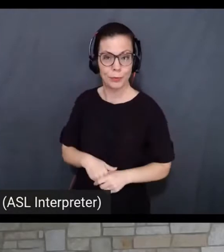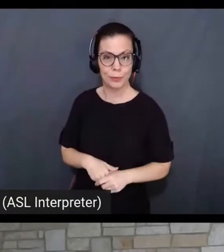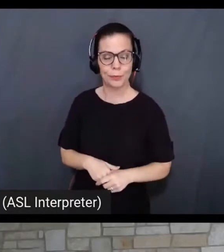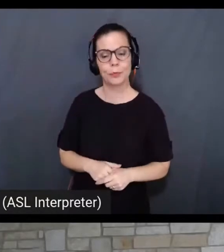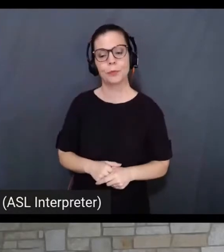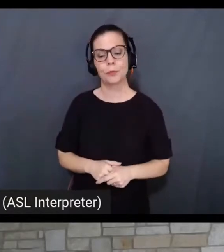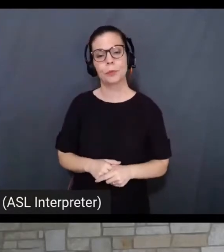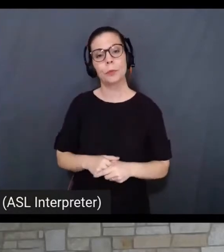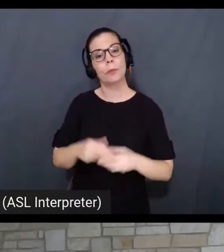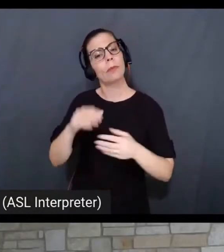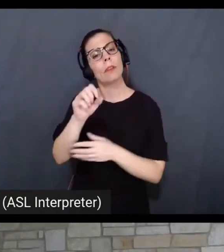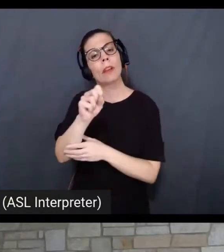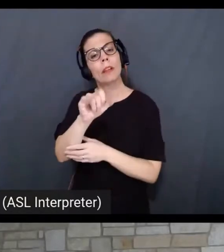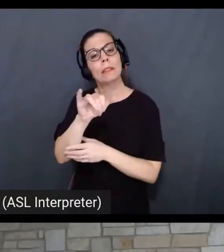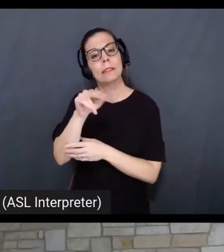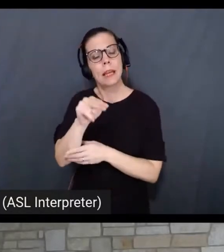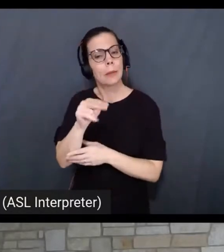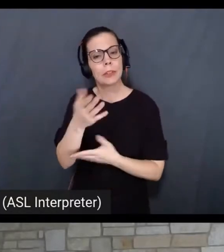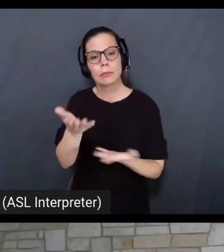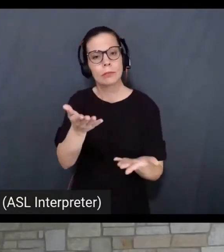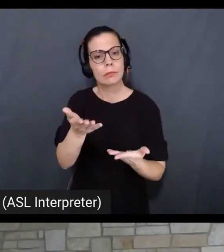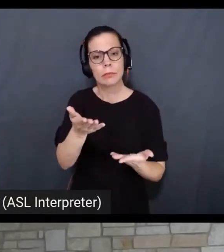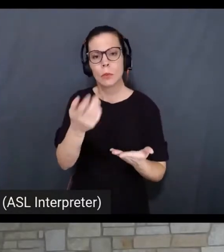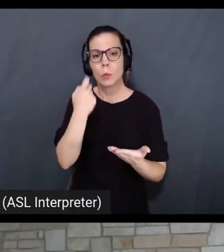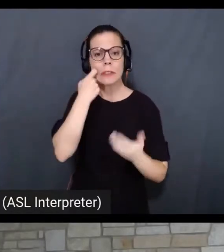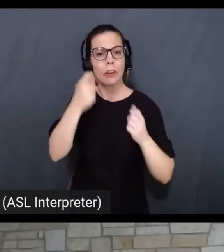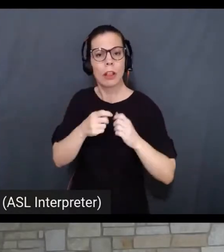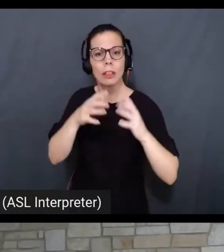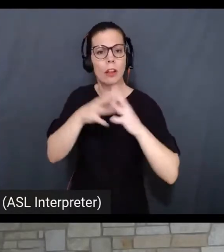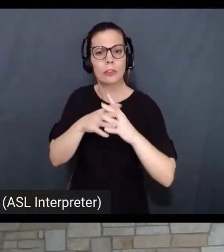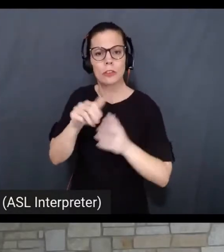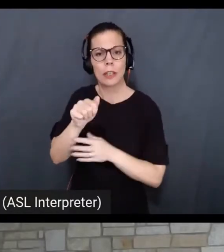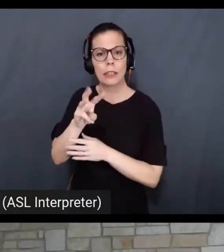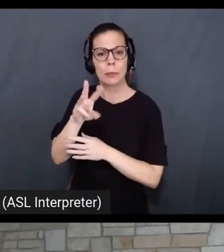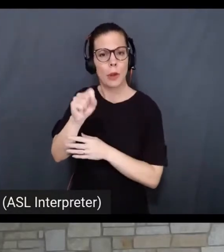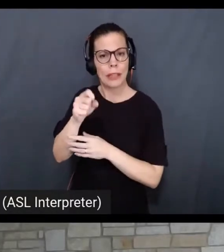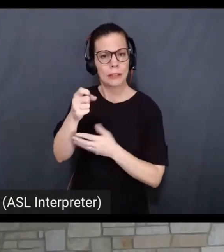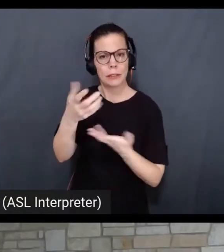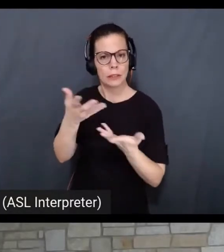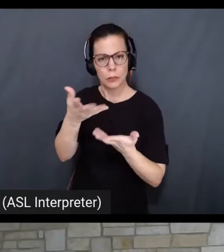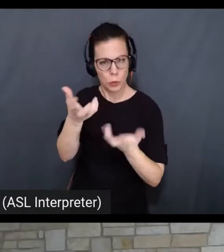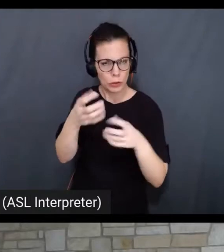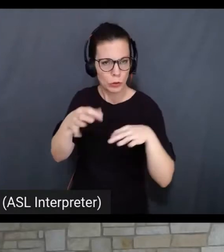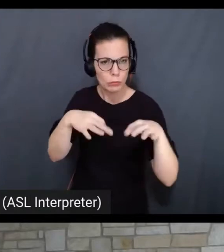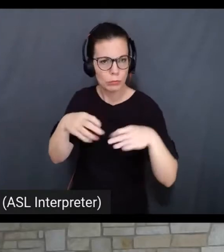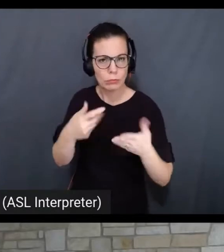So Simon, tell me what has just launched at AWS that you wanna talk about today? Yeah, so it's a recent launch